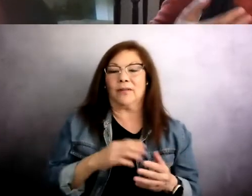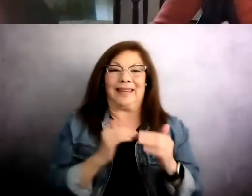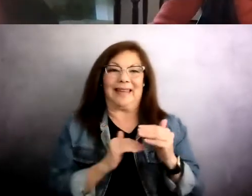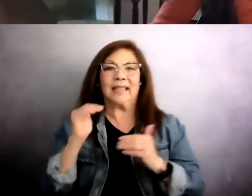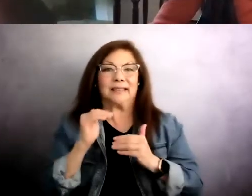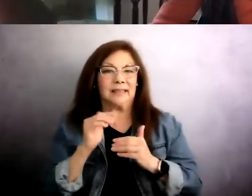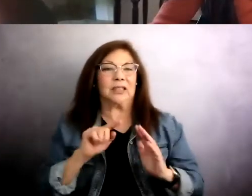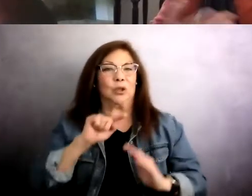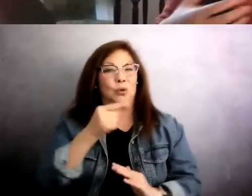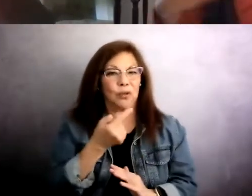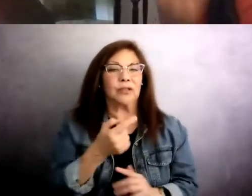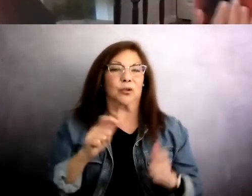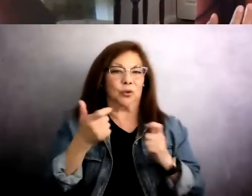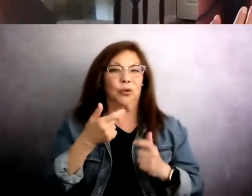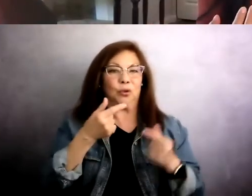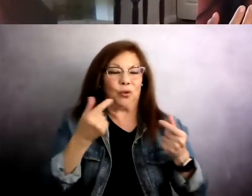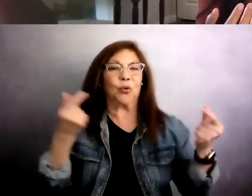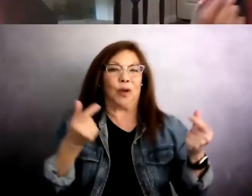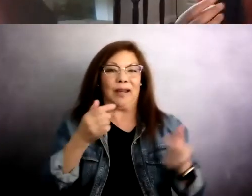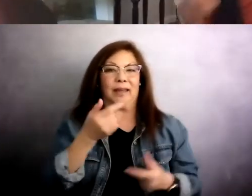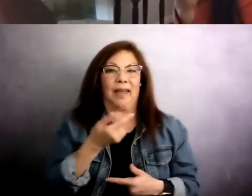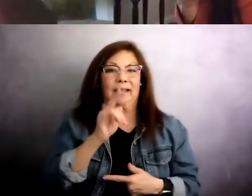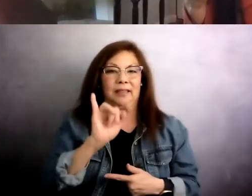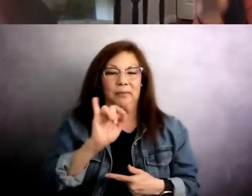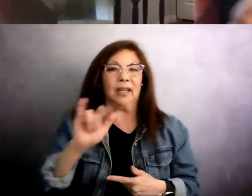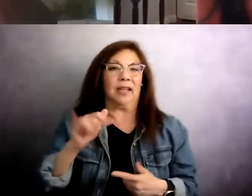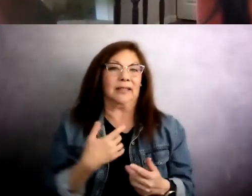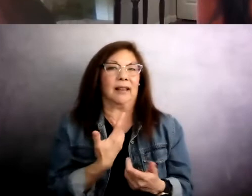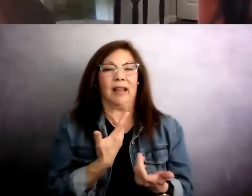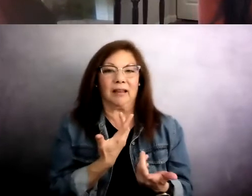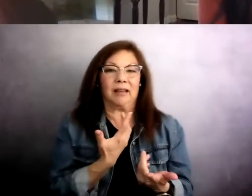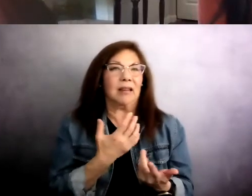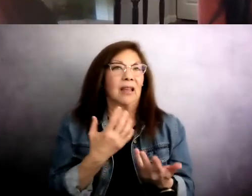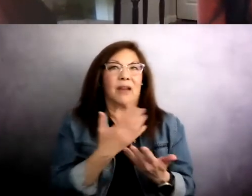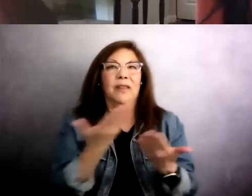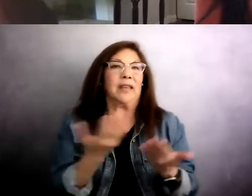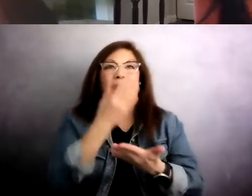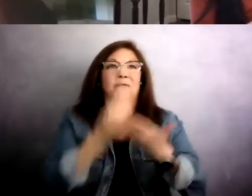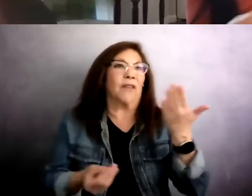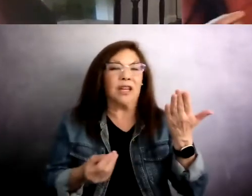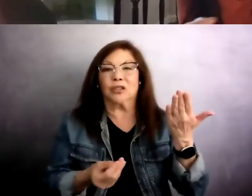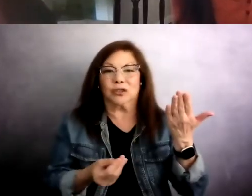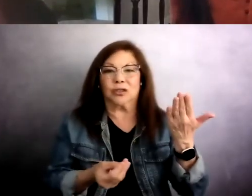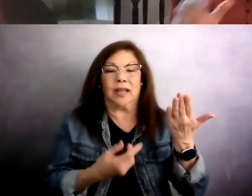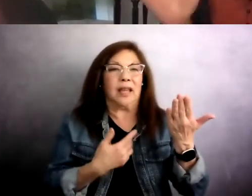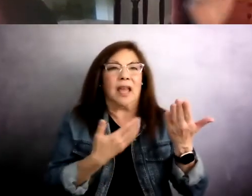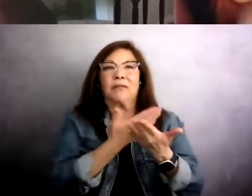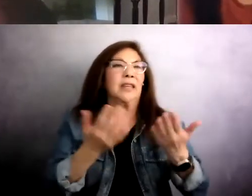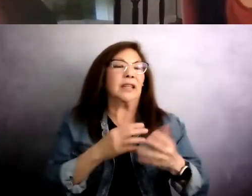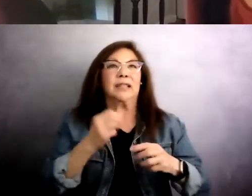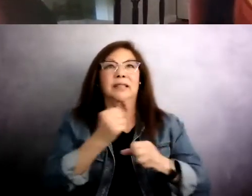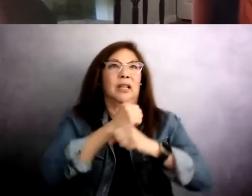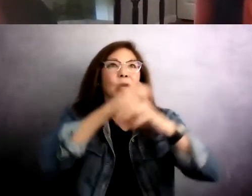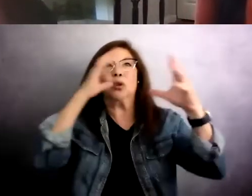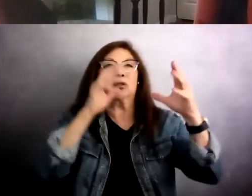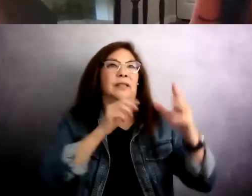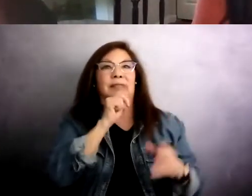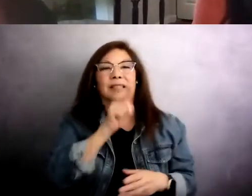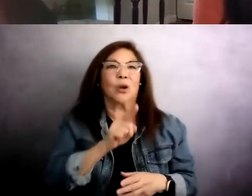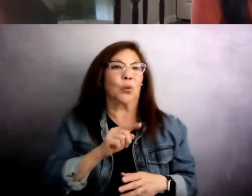can vanish in an instant and everything is an illusion. It is to show it can go away